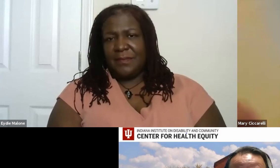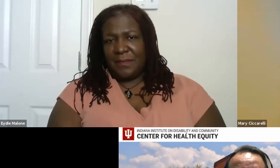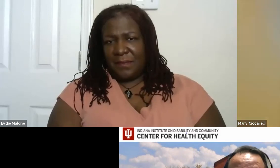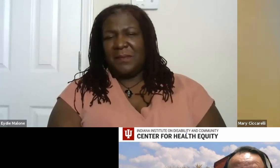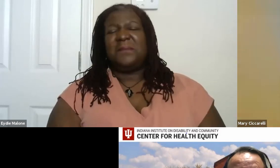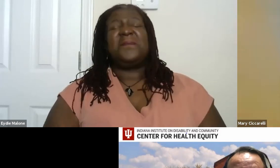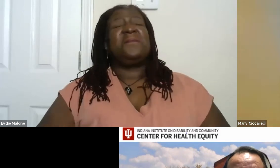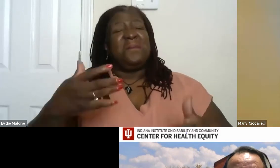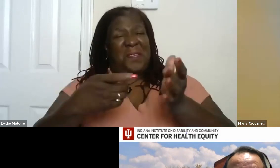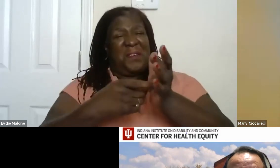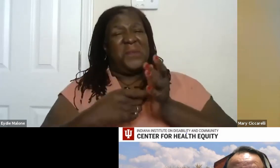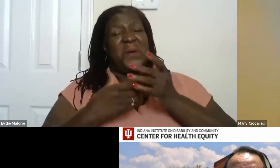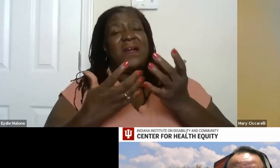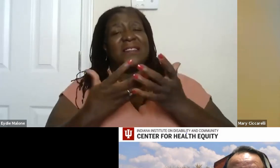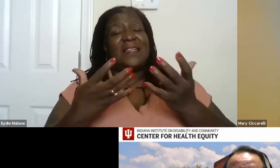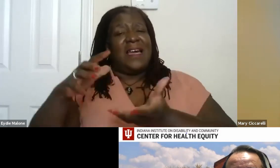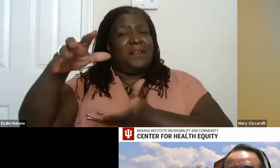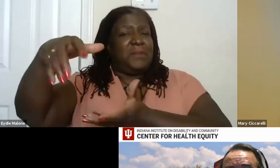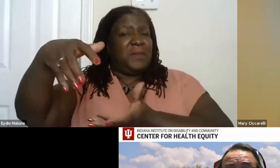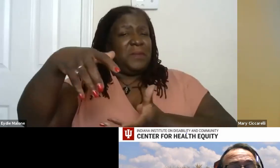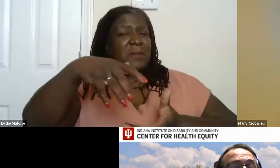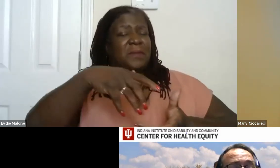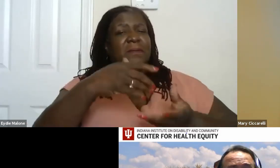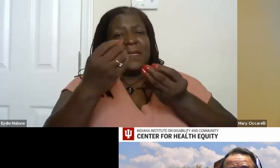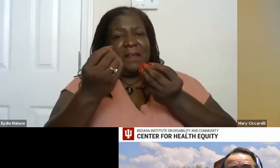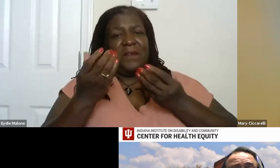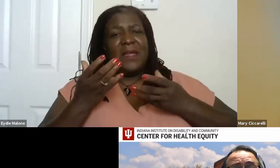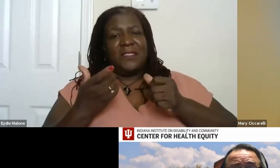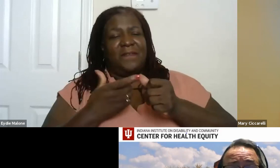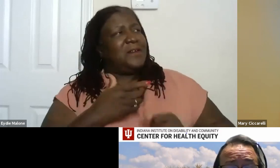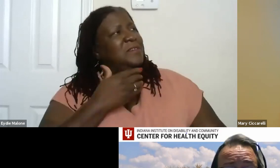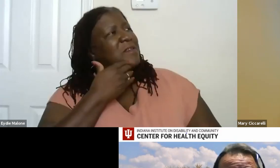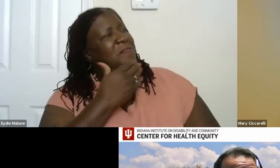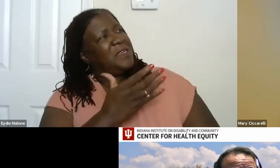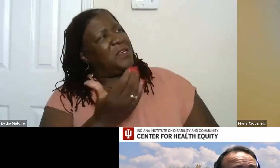to get to those answers. MATT NORRIS: Great. Thank you again, Dr. Ciccarelli.